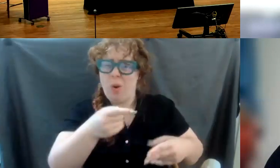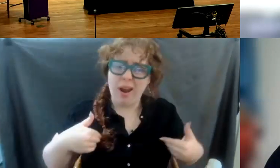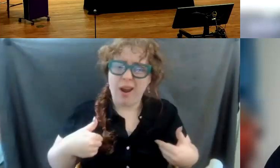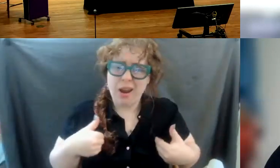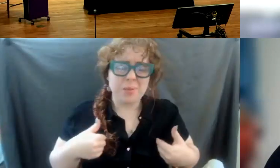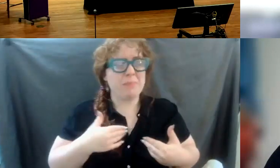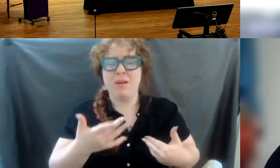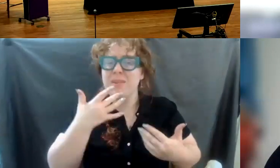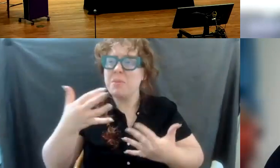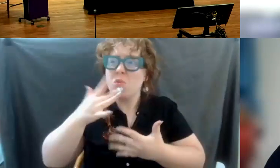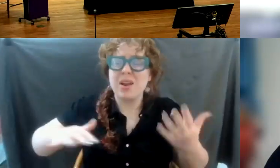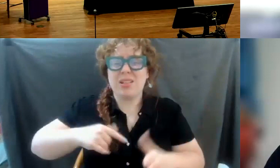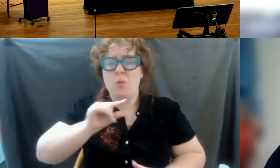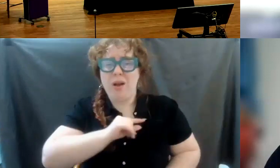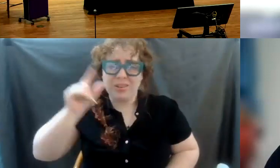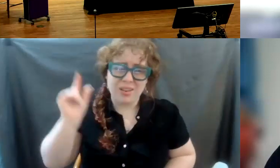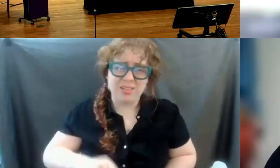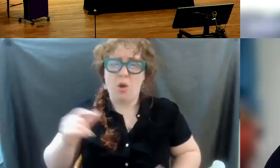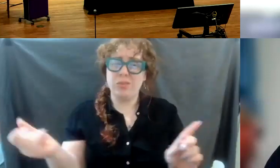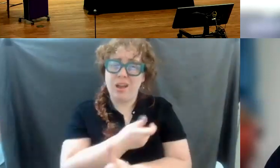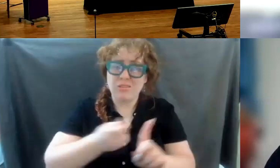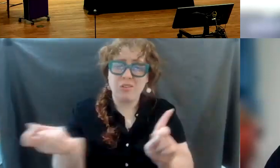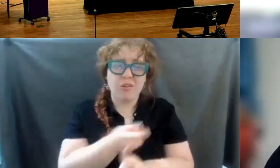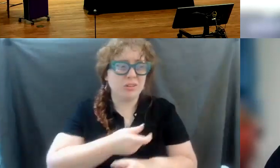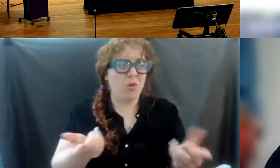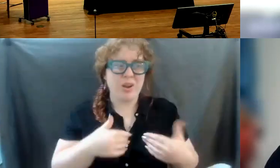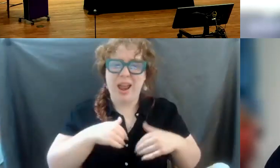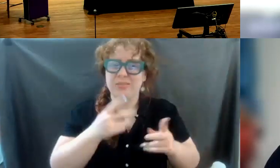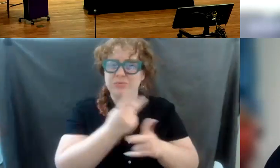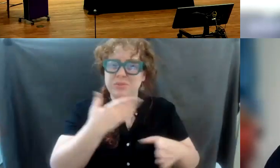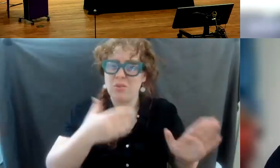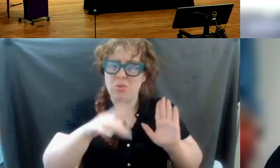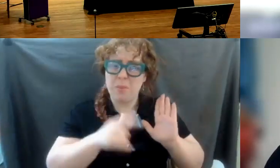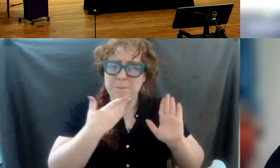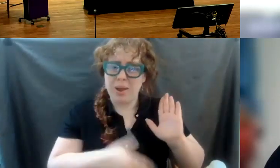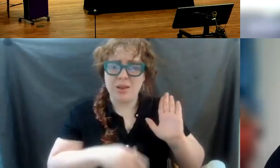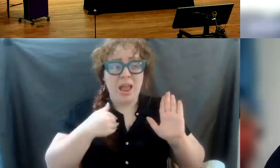because of torturous conditions that that deteriorate people's mental health.